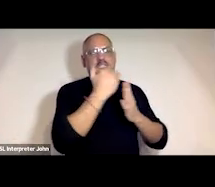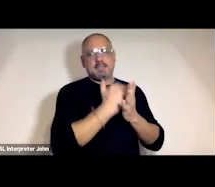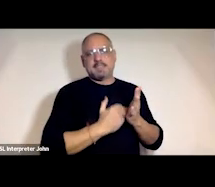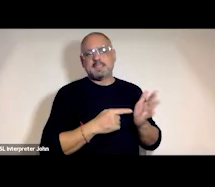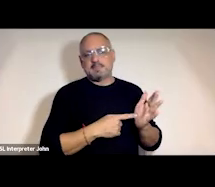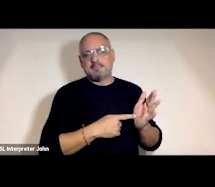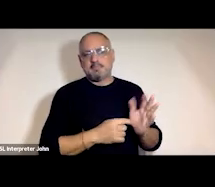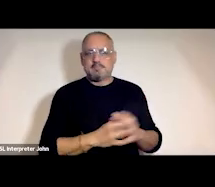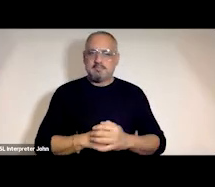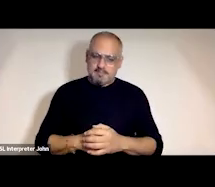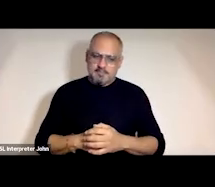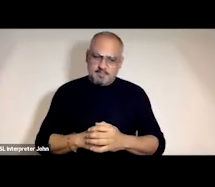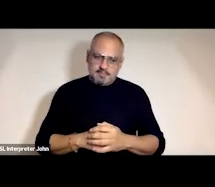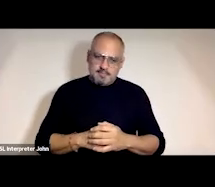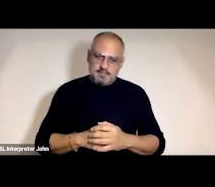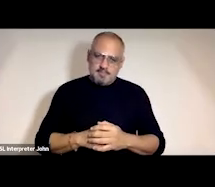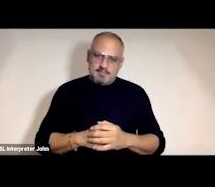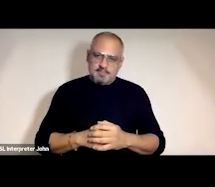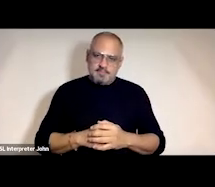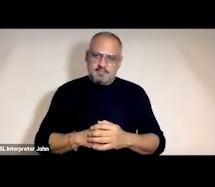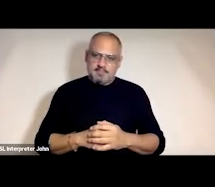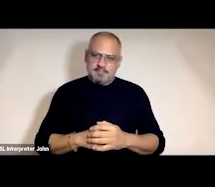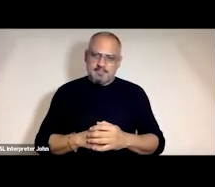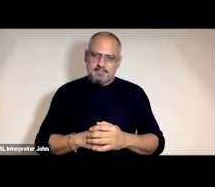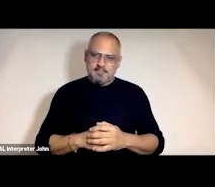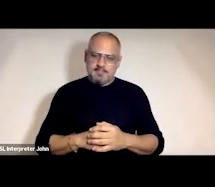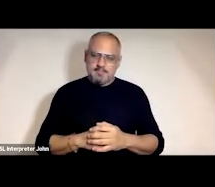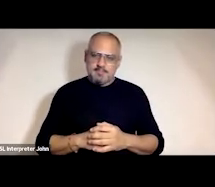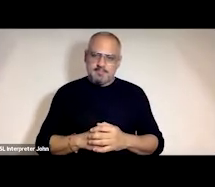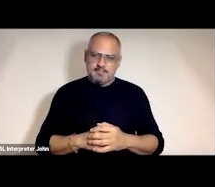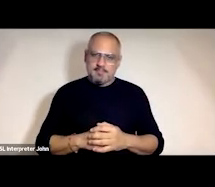So the way that you can find the listings of impairments